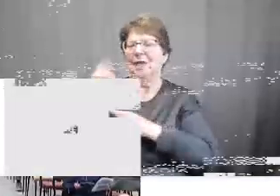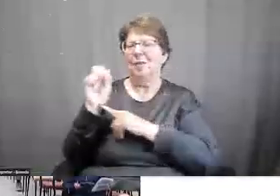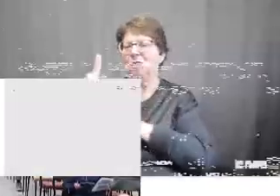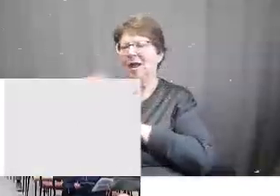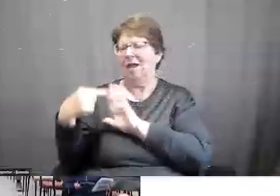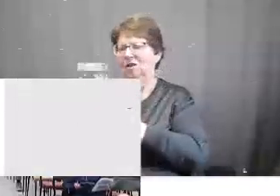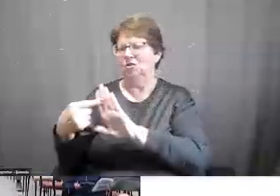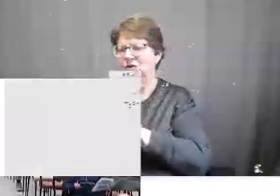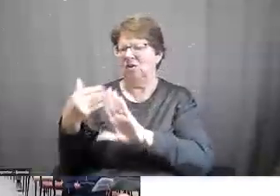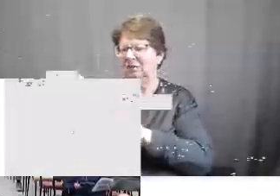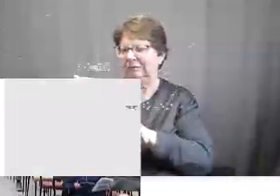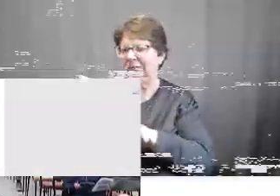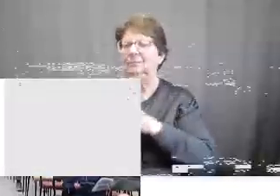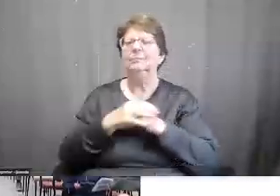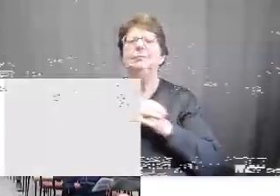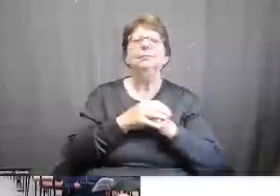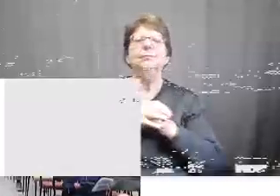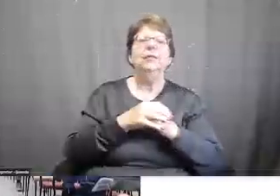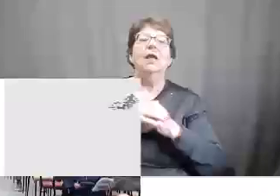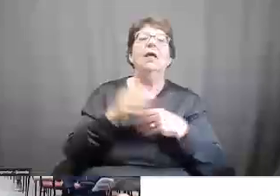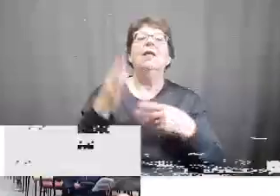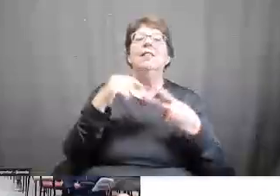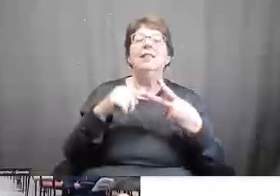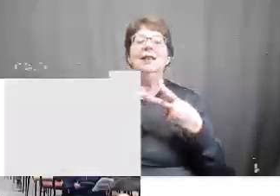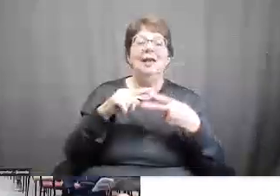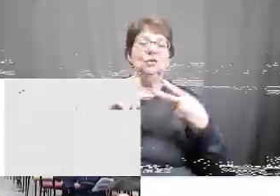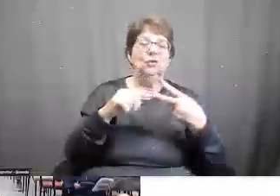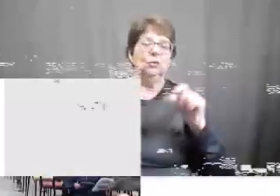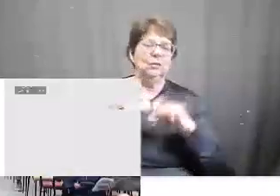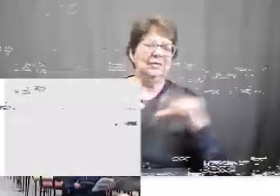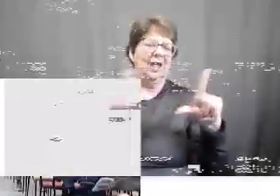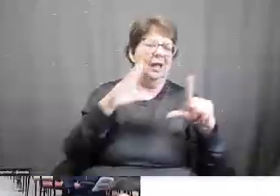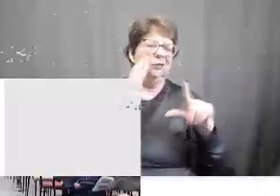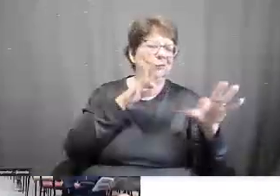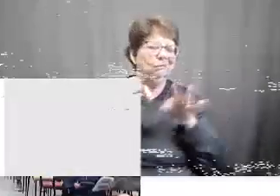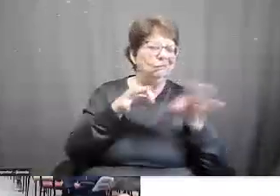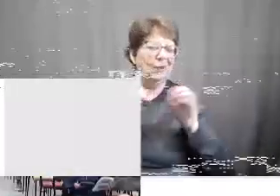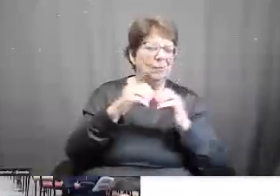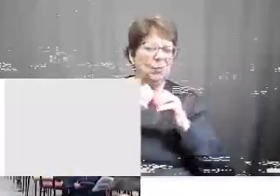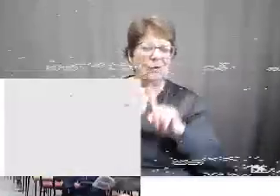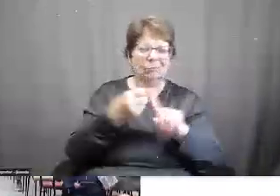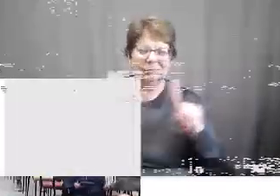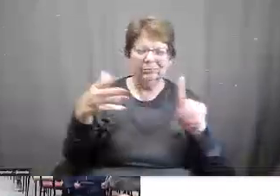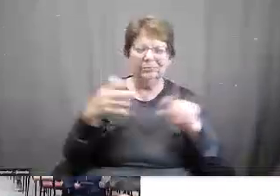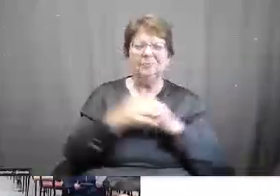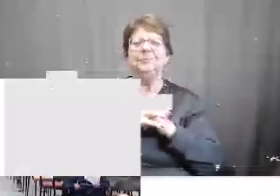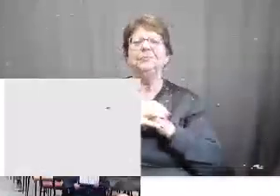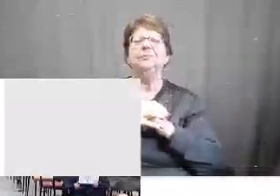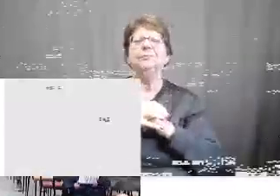Boardroom: The next two slides, we'll get into a little bit more detail on two of these with some specifics. Next slide, please.